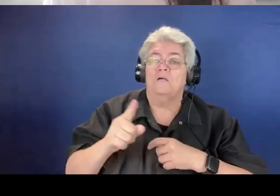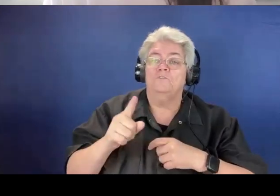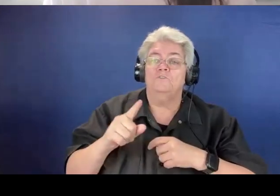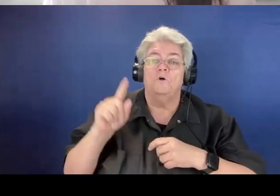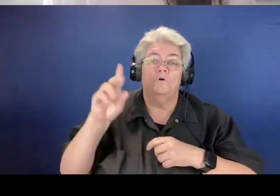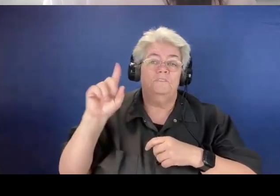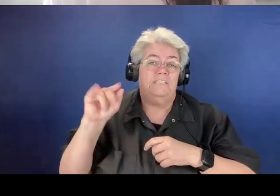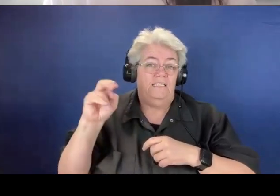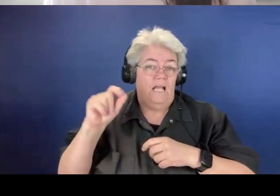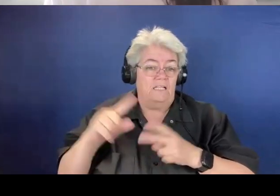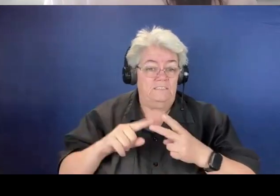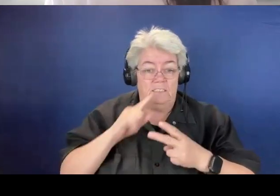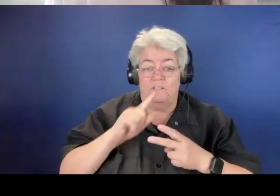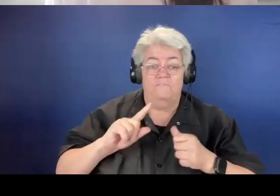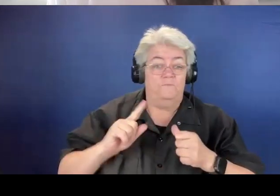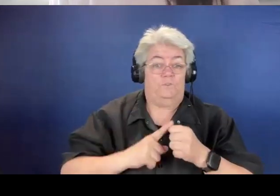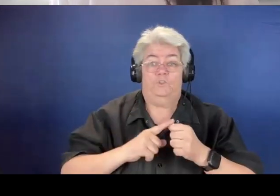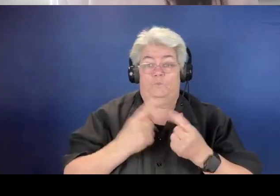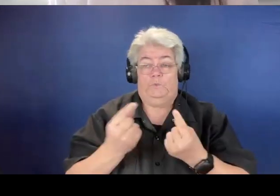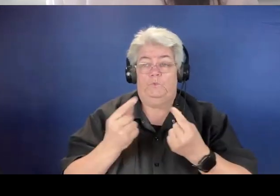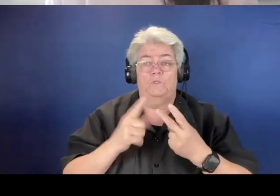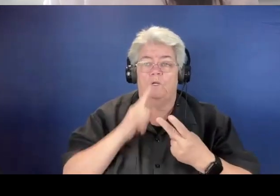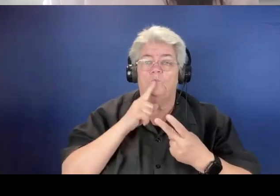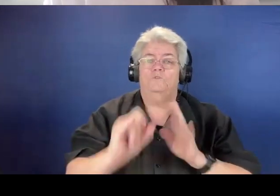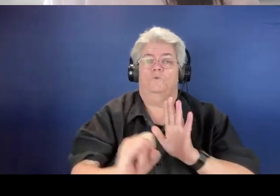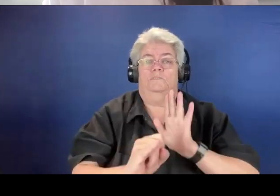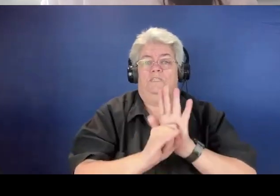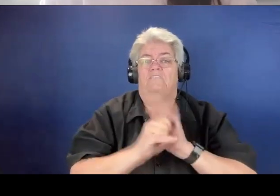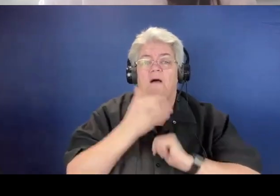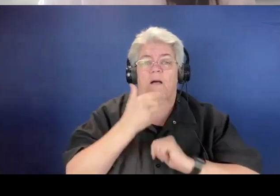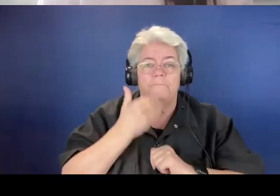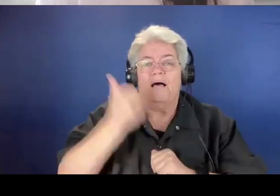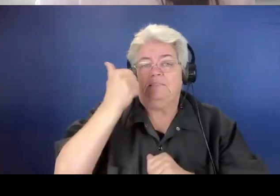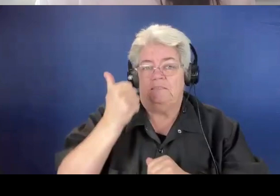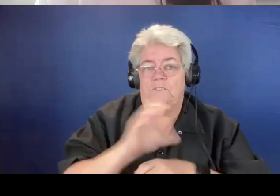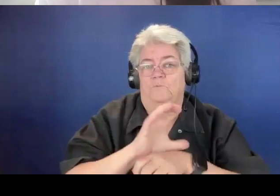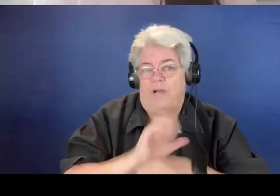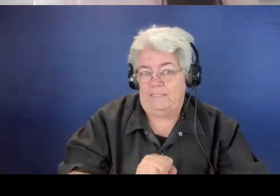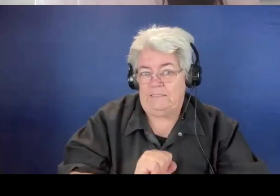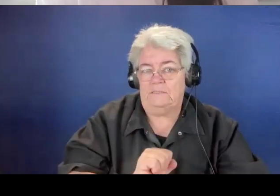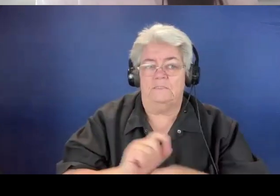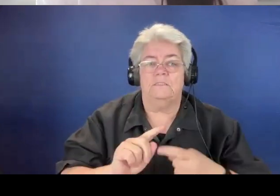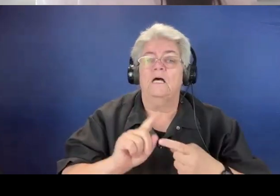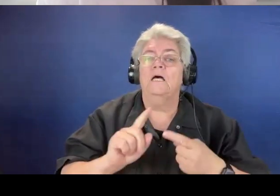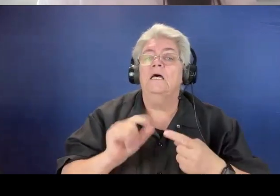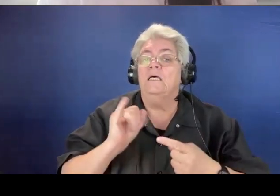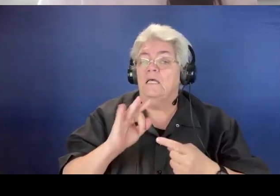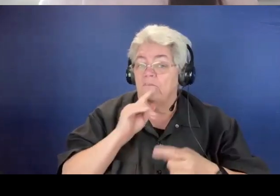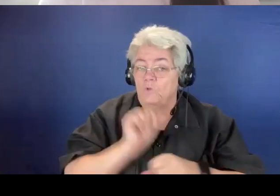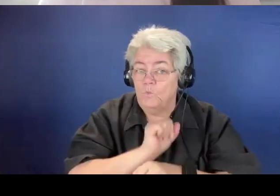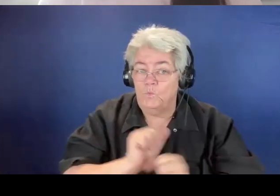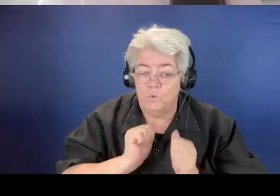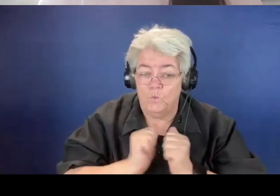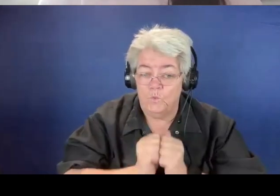The first is identify best practices when working with bilingual children who are deaf and hard of hearing.